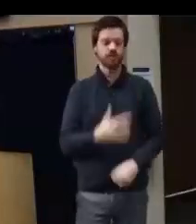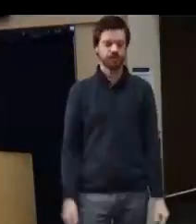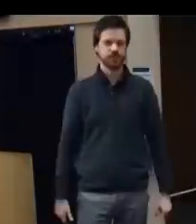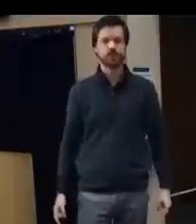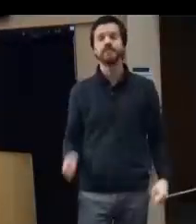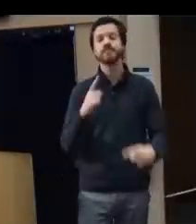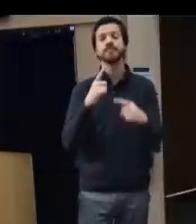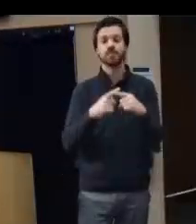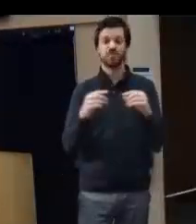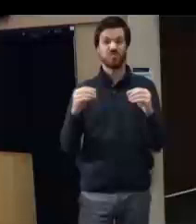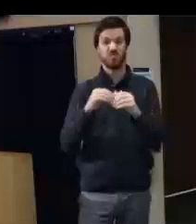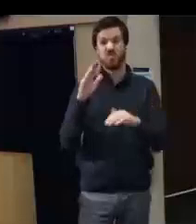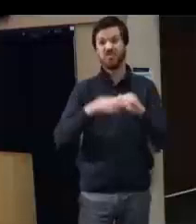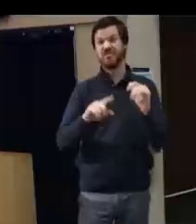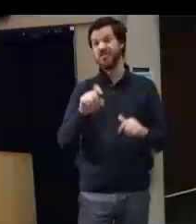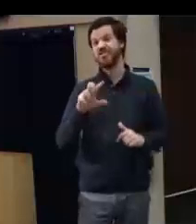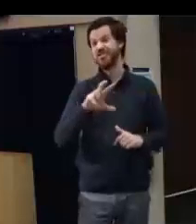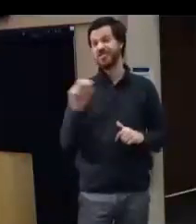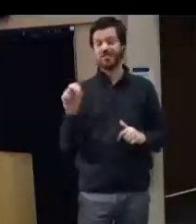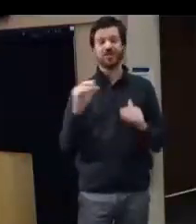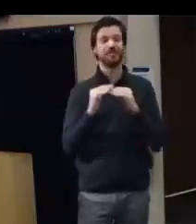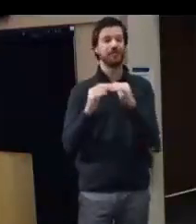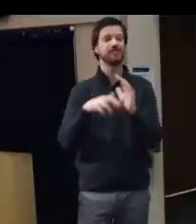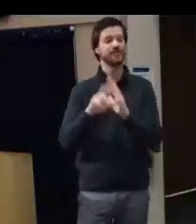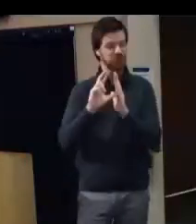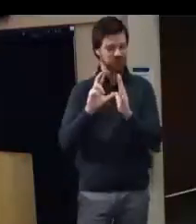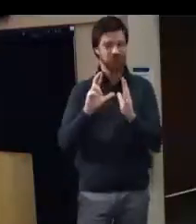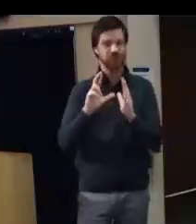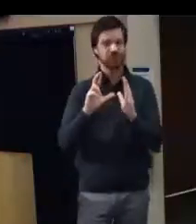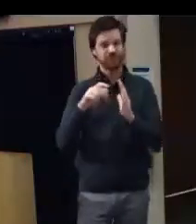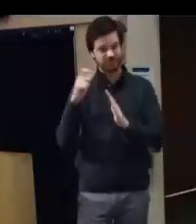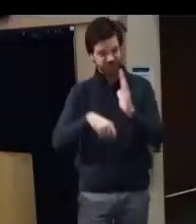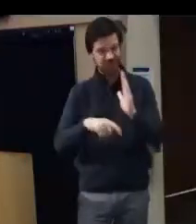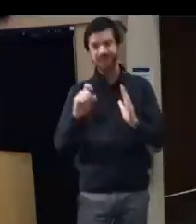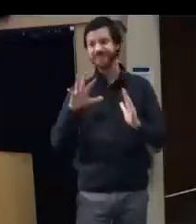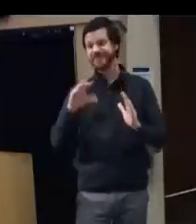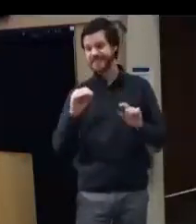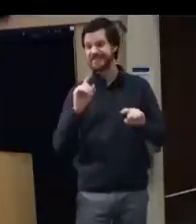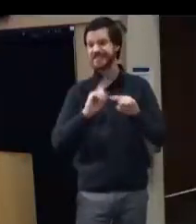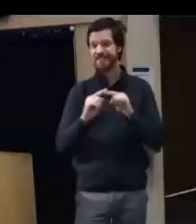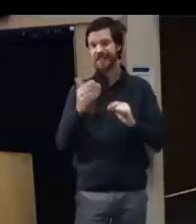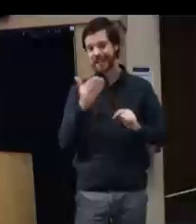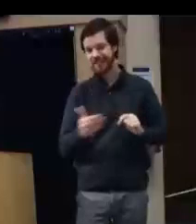authored over 130 peer-reviewed Publications and given over 150 invited presentations at National